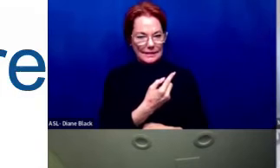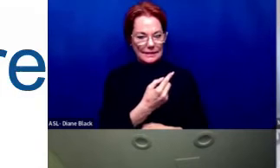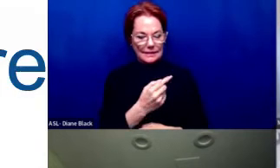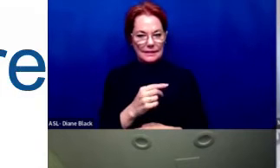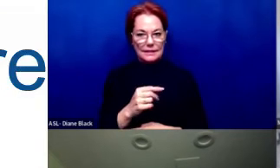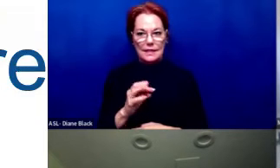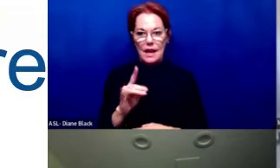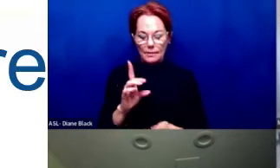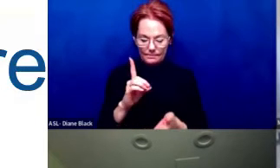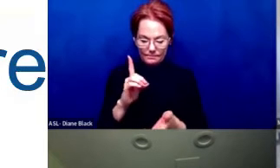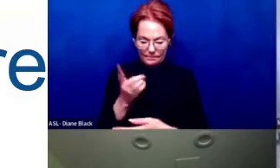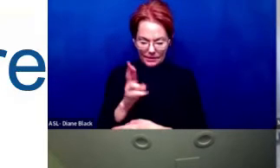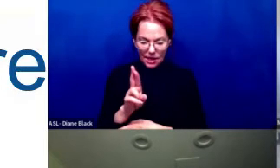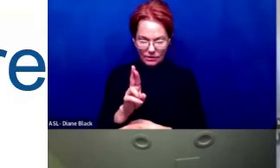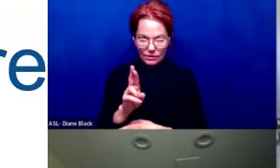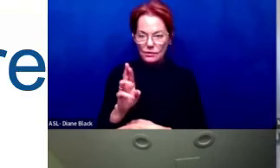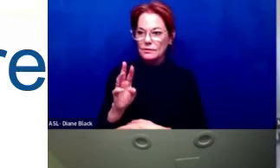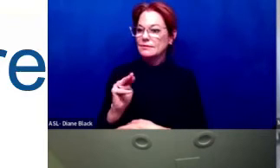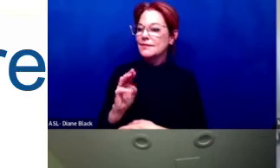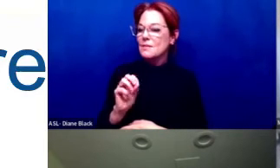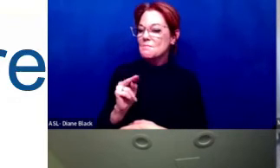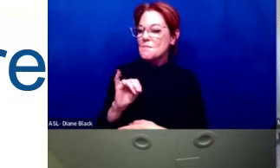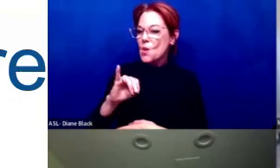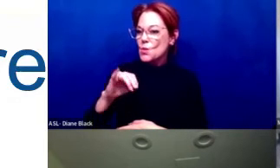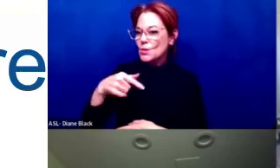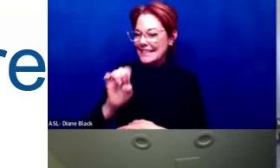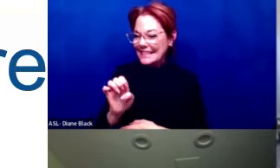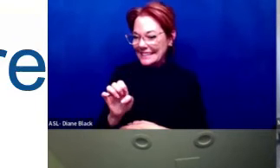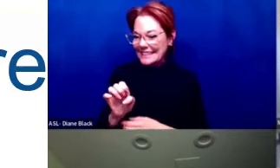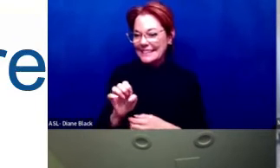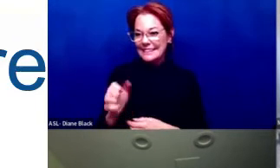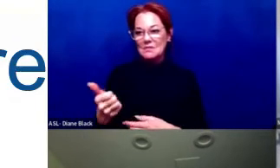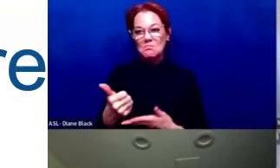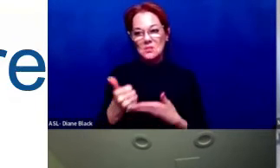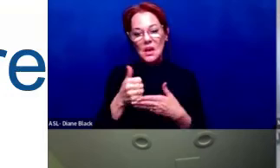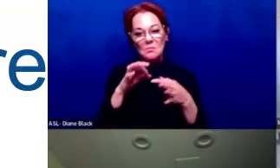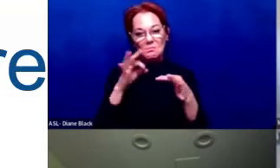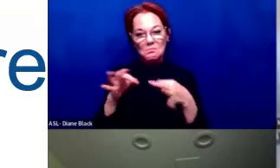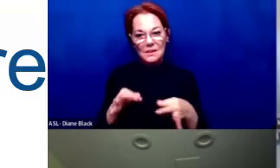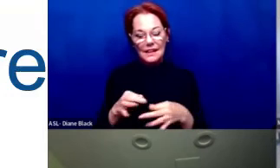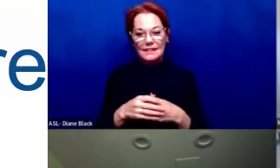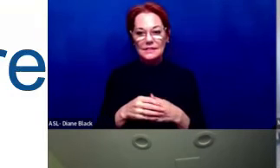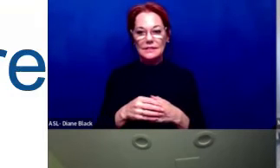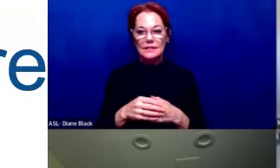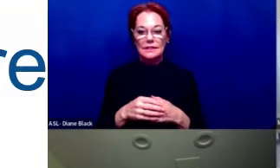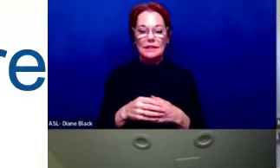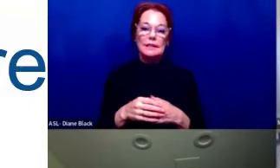say her last name. Monique. Monique, Pappadis addressed that a little bit. So it's, you know, there's always there's always so